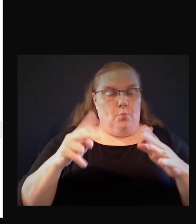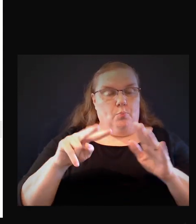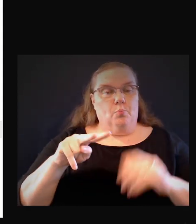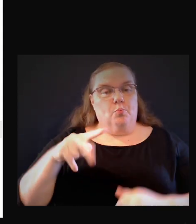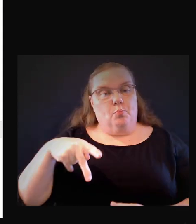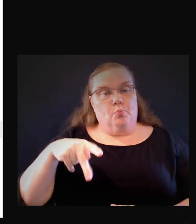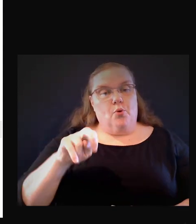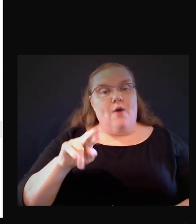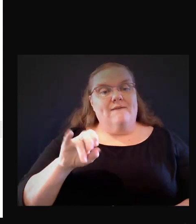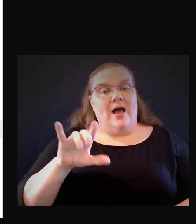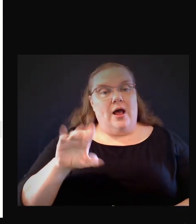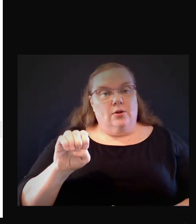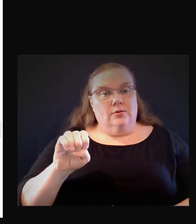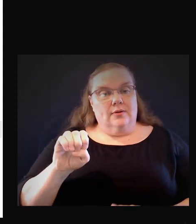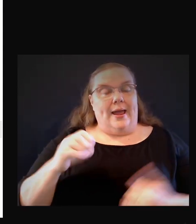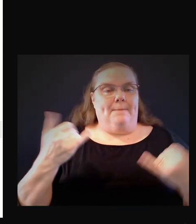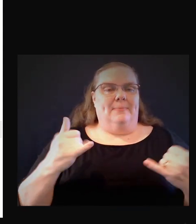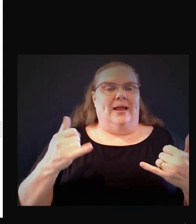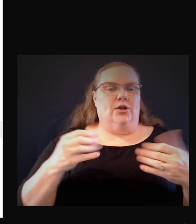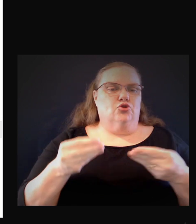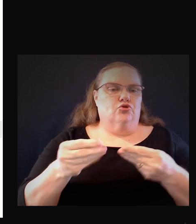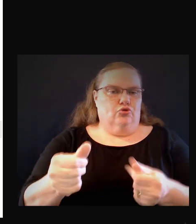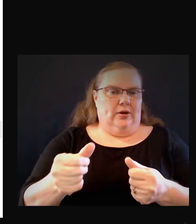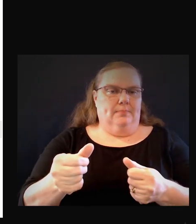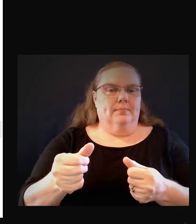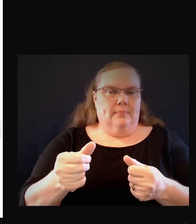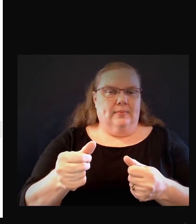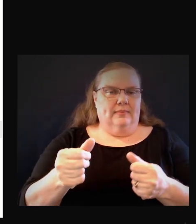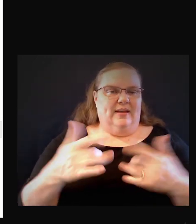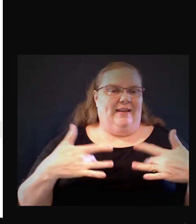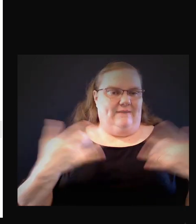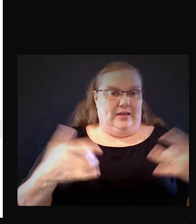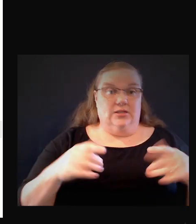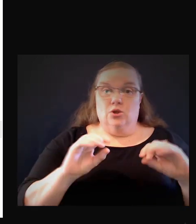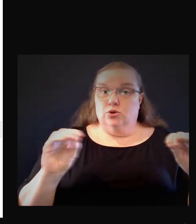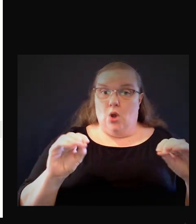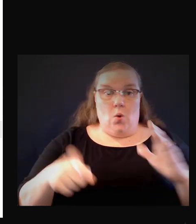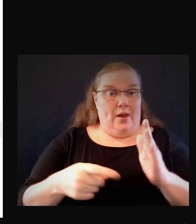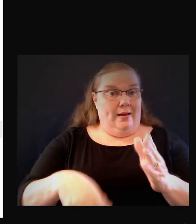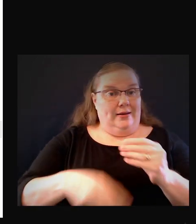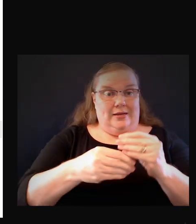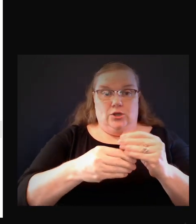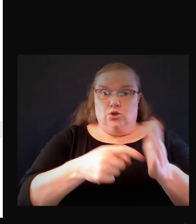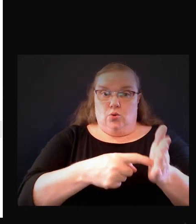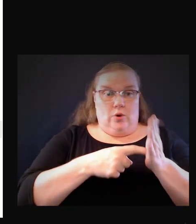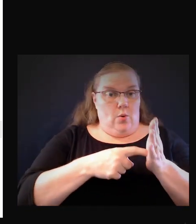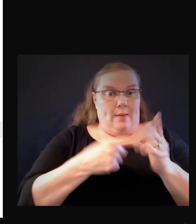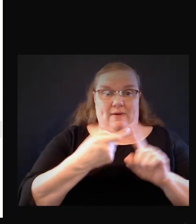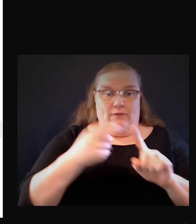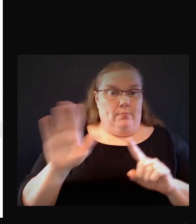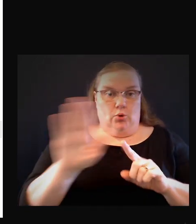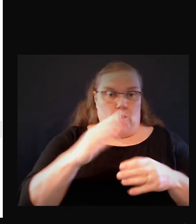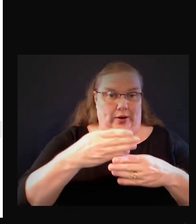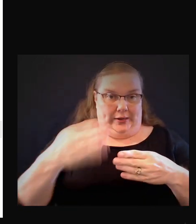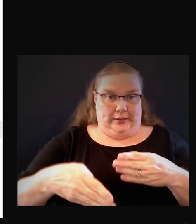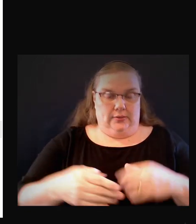No additional information is required from your end. Please note that any segments that I've created is always real time,